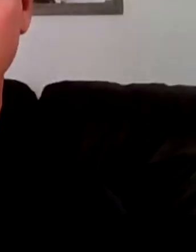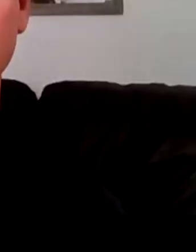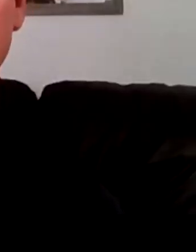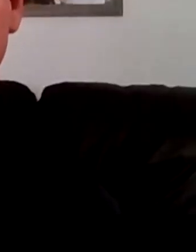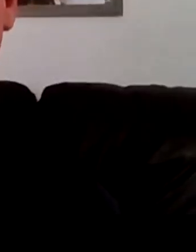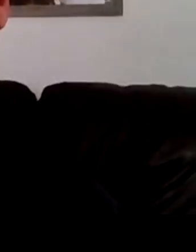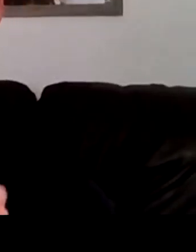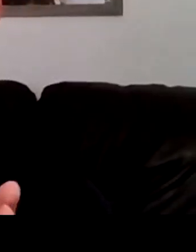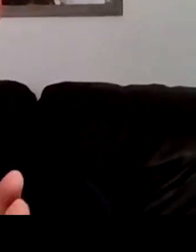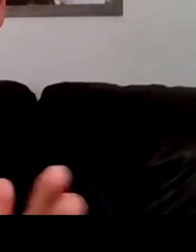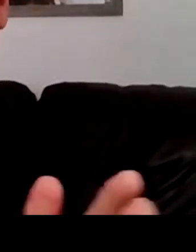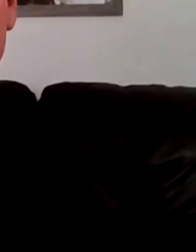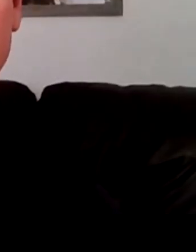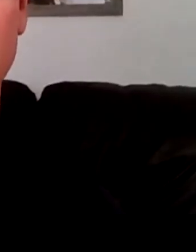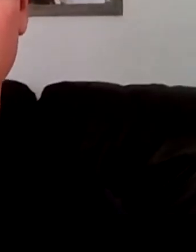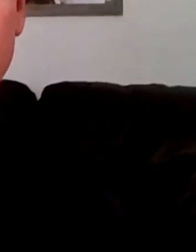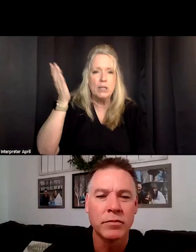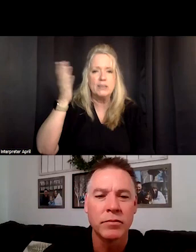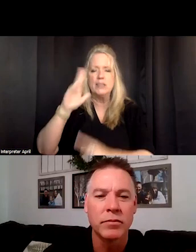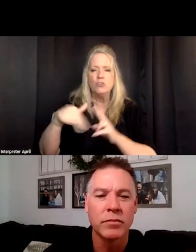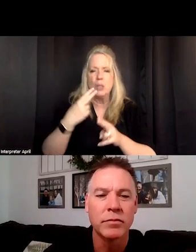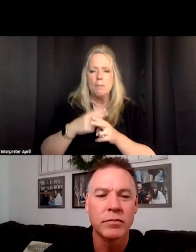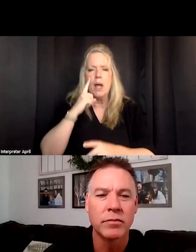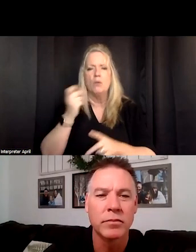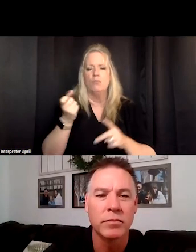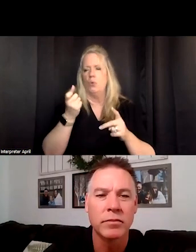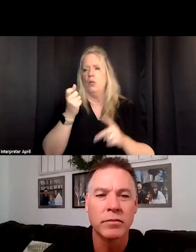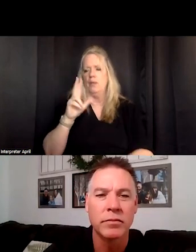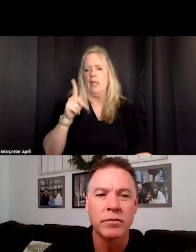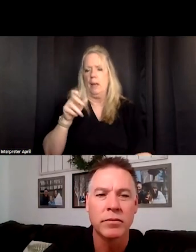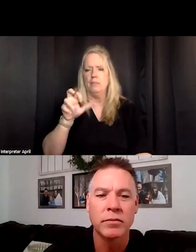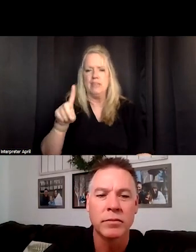WAS AN ENTIRE PRESENTATION IN TERMS OF UPDATED CALCULATOR. SO, TAKE A LOOK AT THAT. WHERE WE